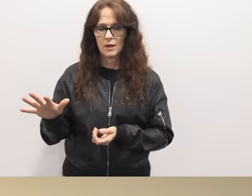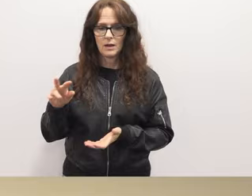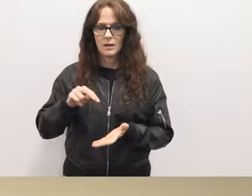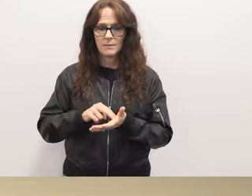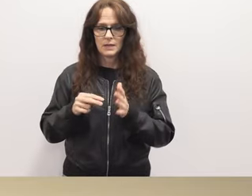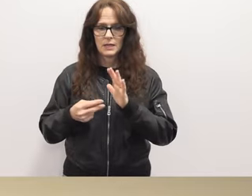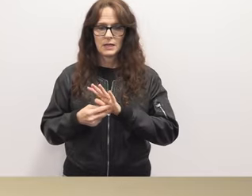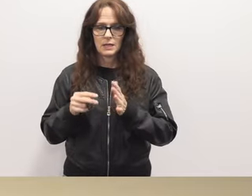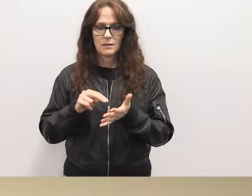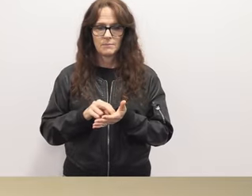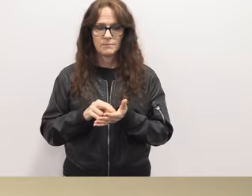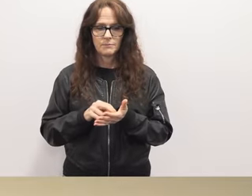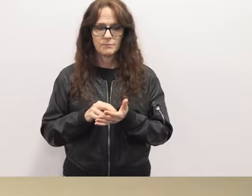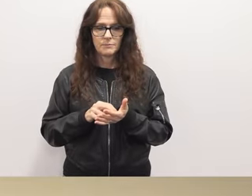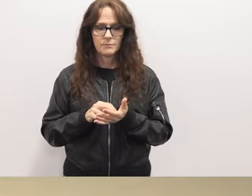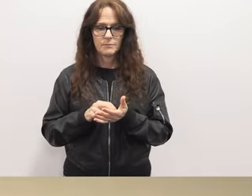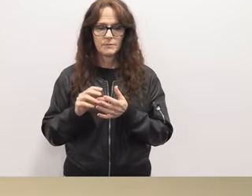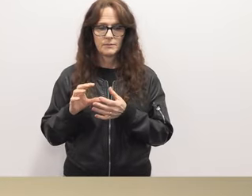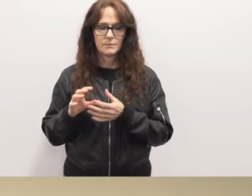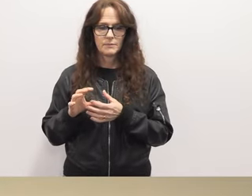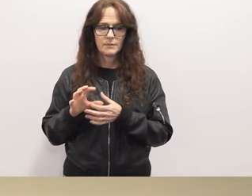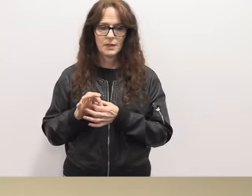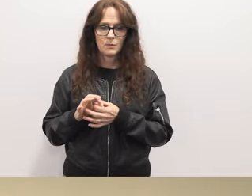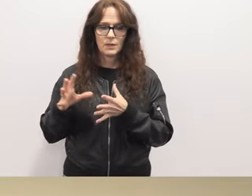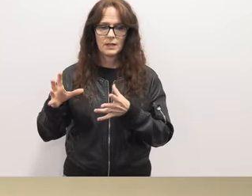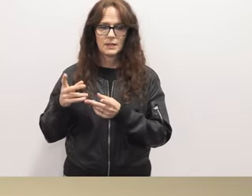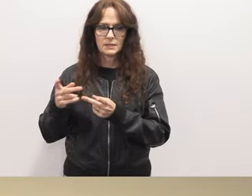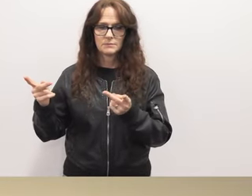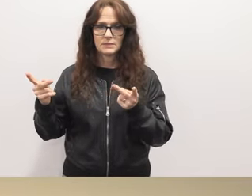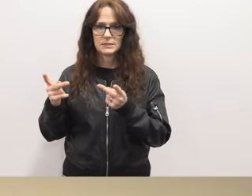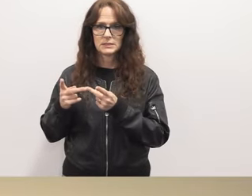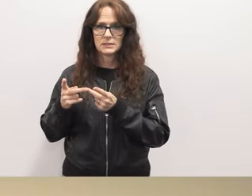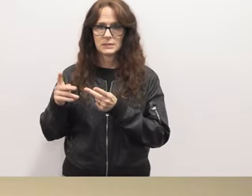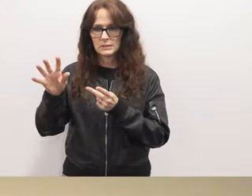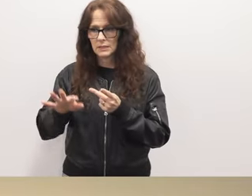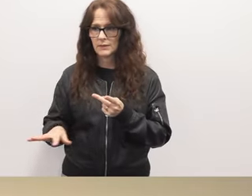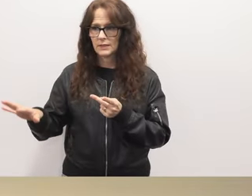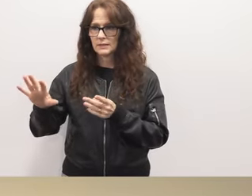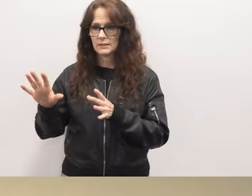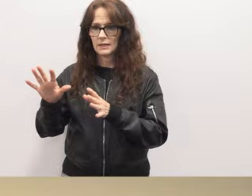release positions in this part of the district and take that money and now hire positions